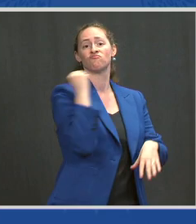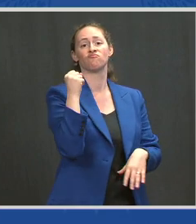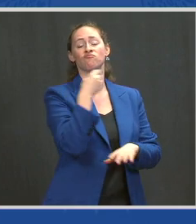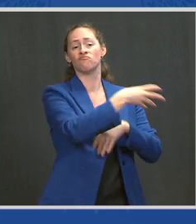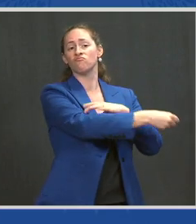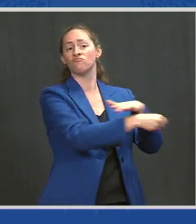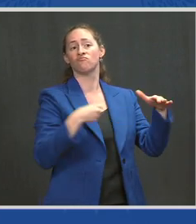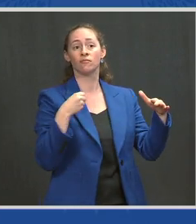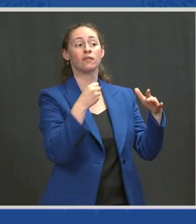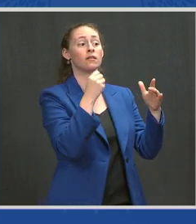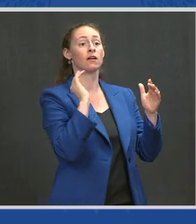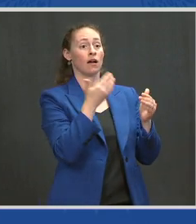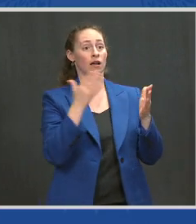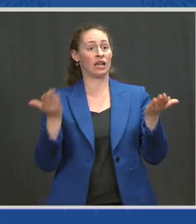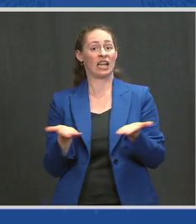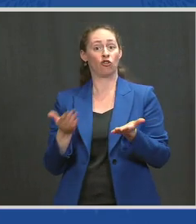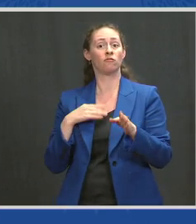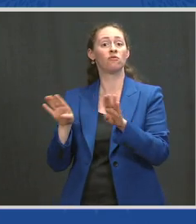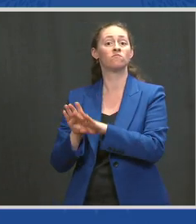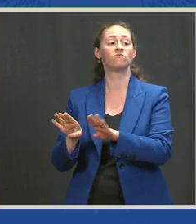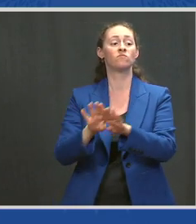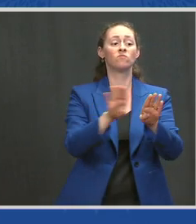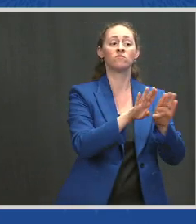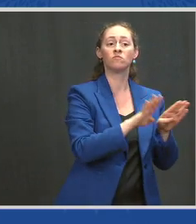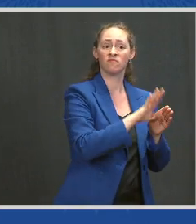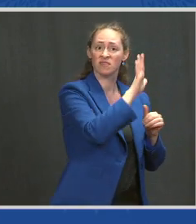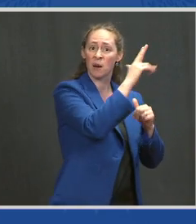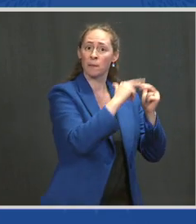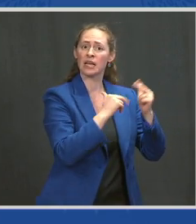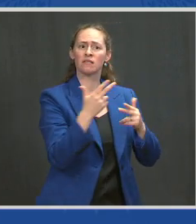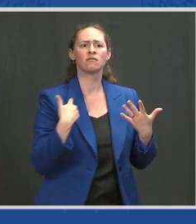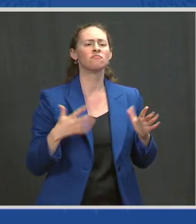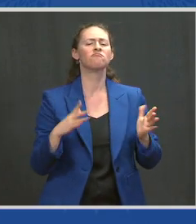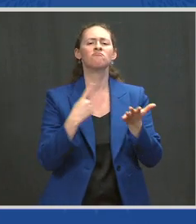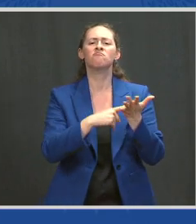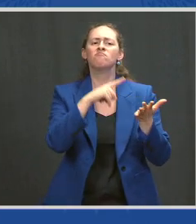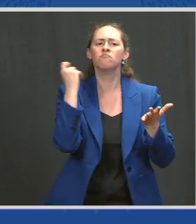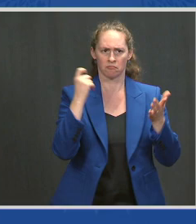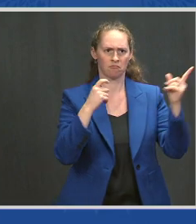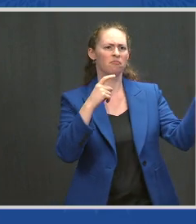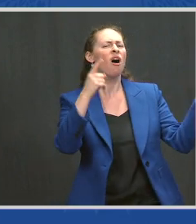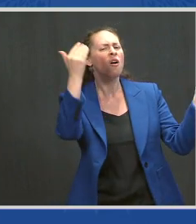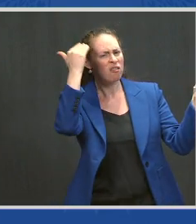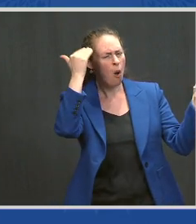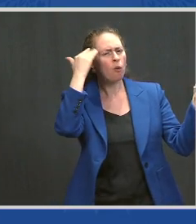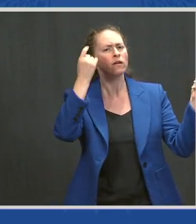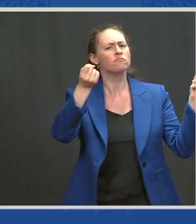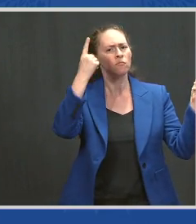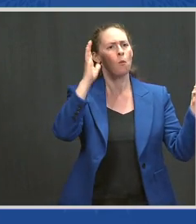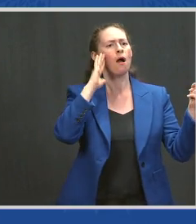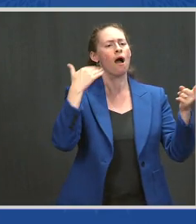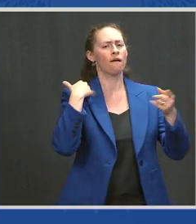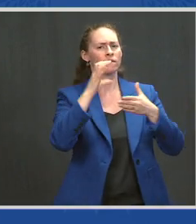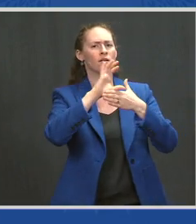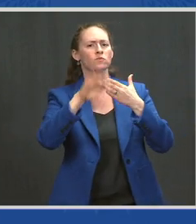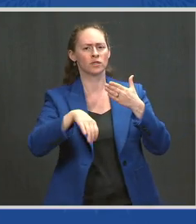in the United States, et cetera. And he knows there are consequences. Now, look, one of the consequences that I know --